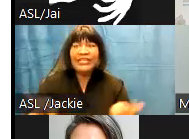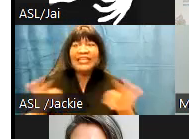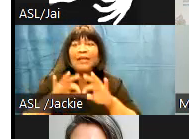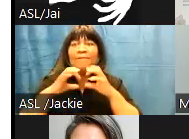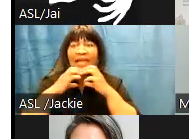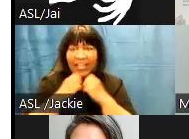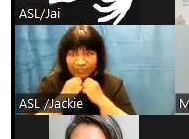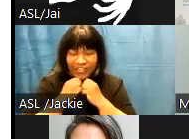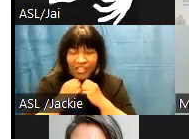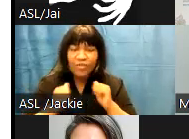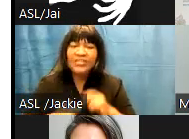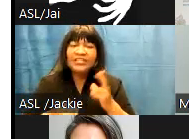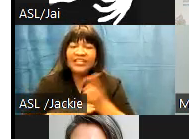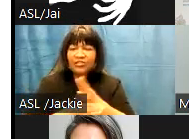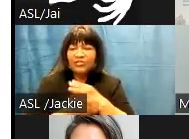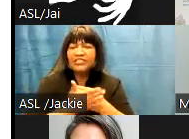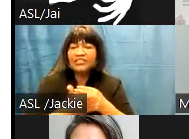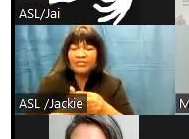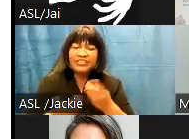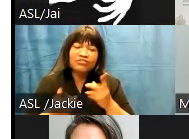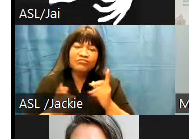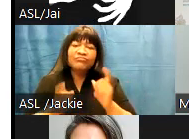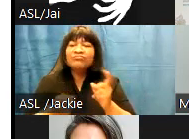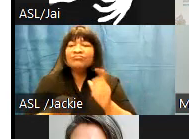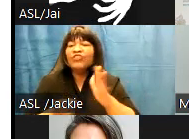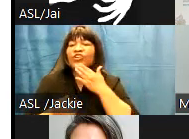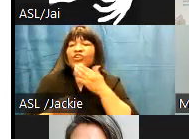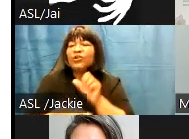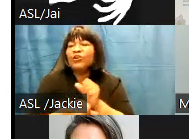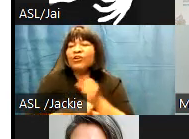we can use this funding to advance the good work of making sure all voices are represented